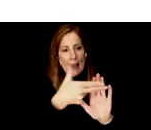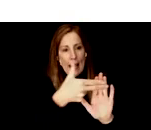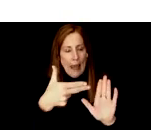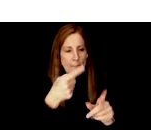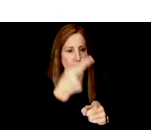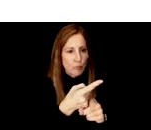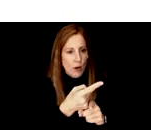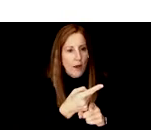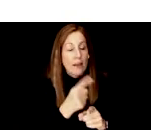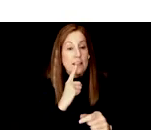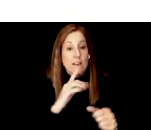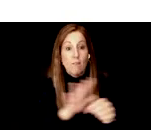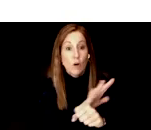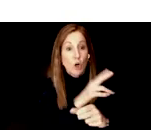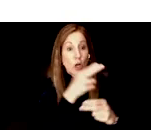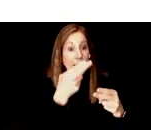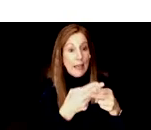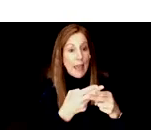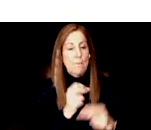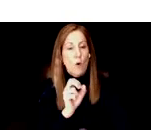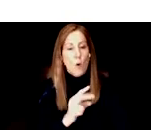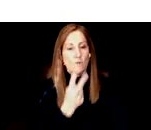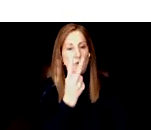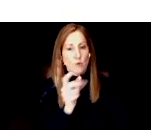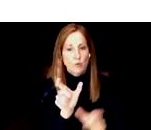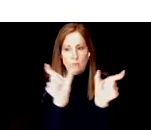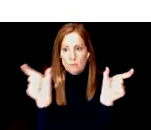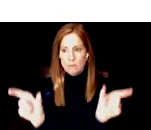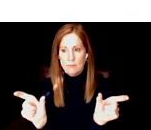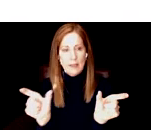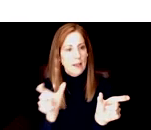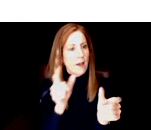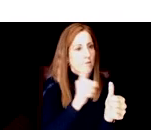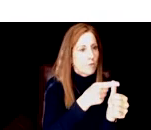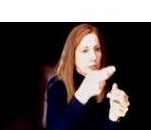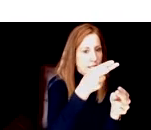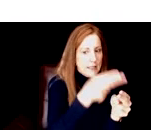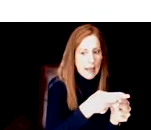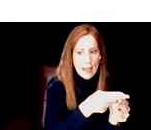as either full name or have two separate fields labeled as first name and last name.